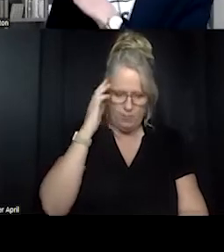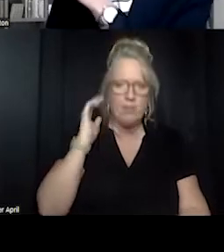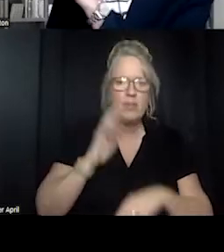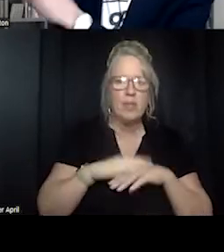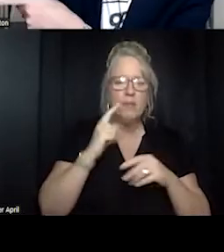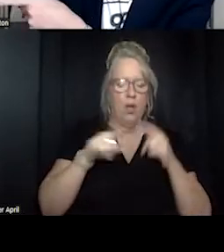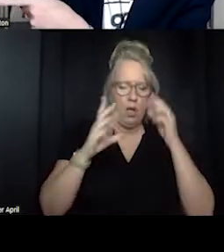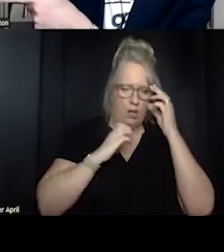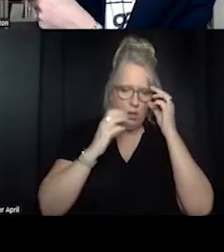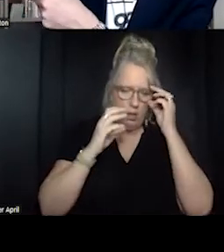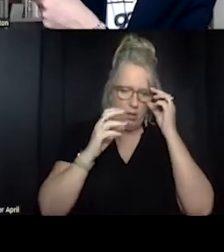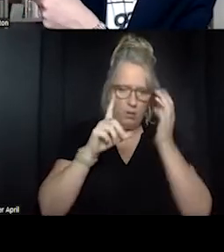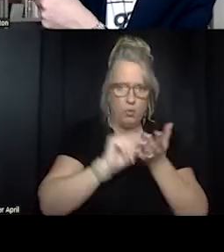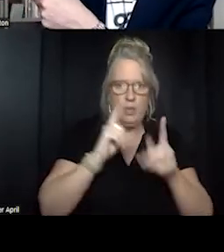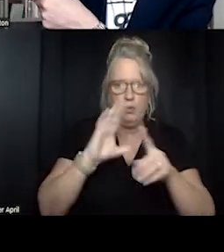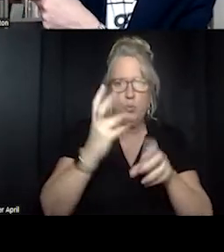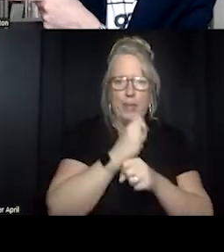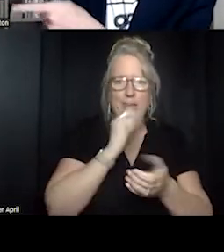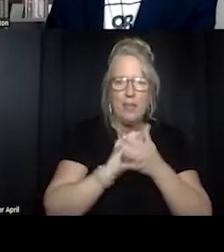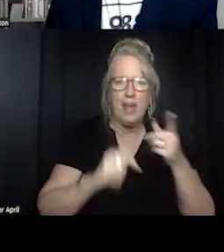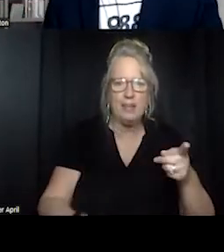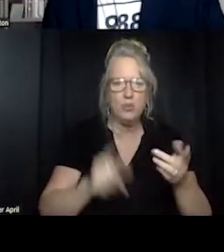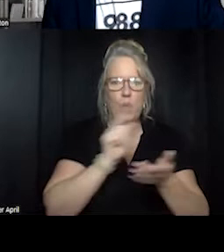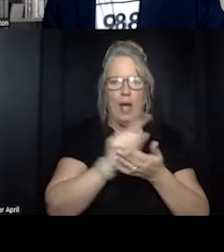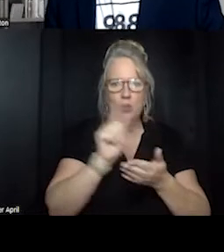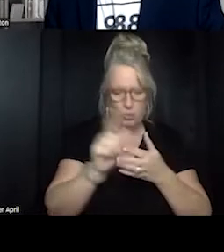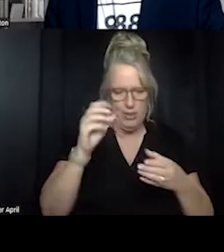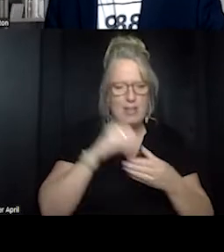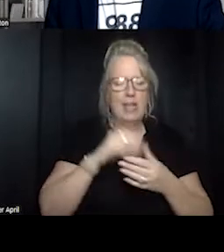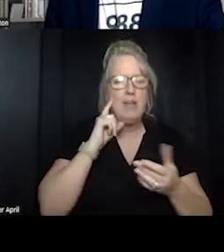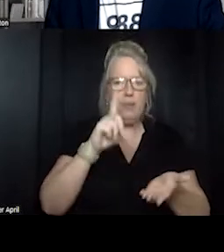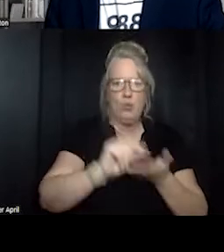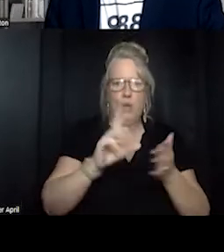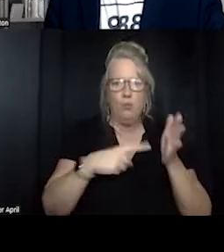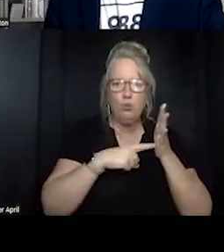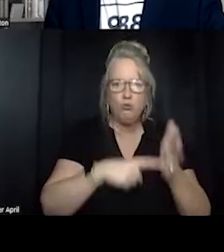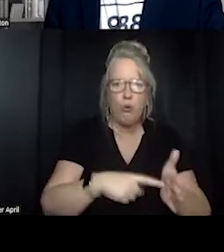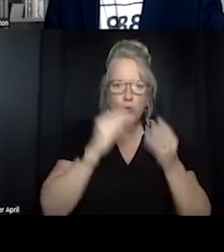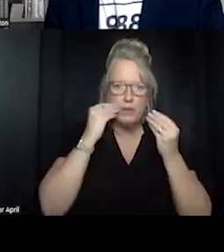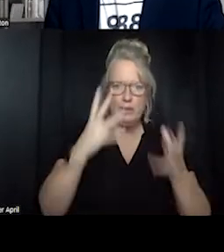YOU GET THIS. EVERY WEEK IN THE NEWSLETTER IT SHOWS YOU THIS INFORMATION, THE CAPTAIN,